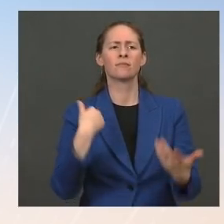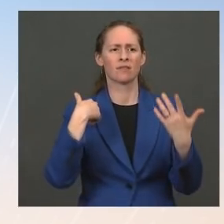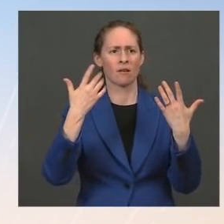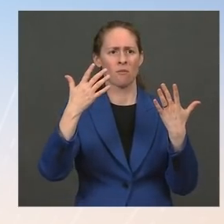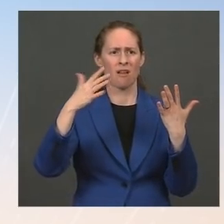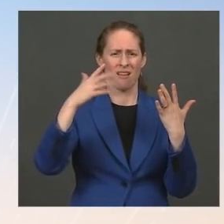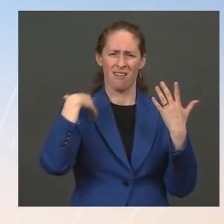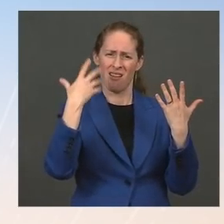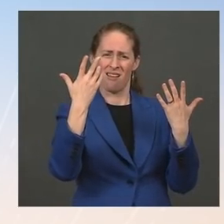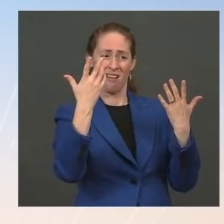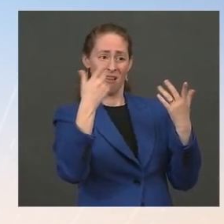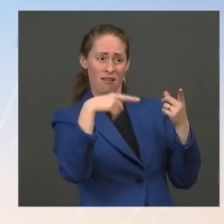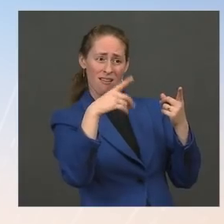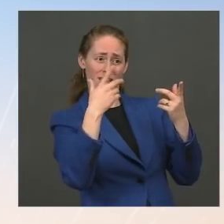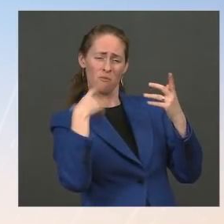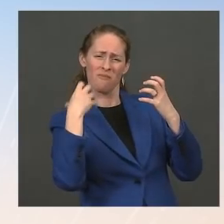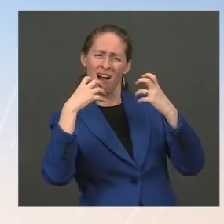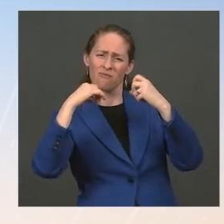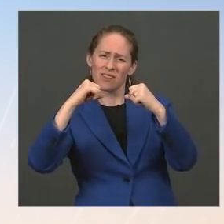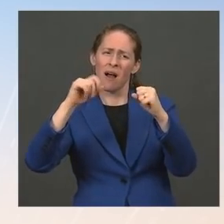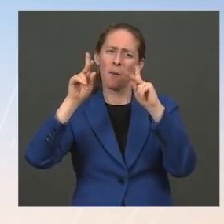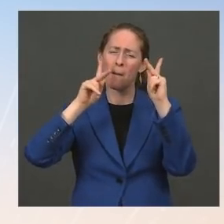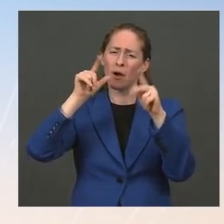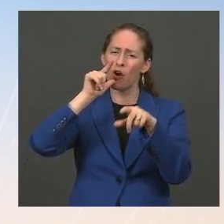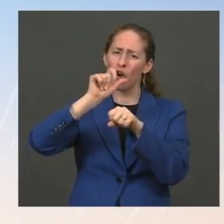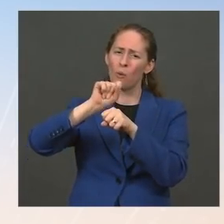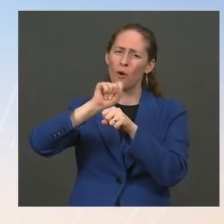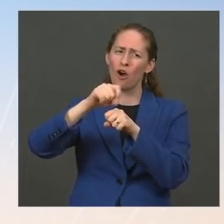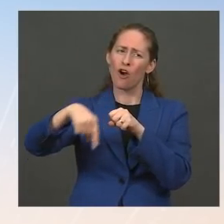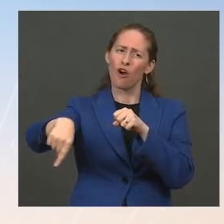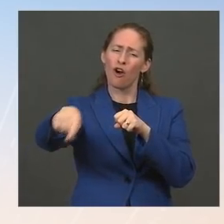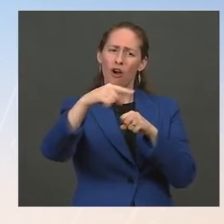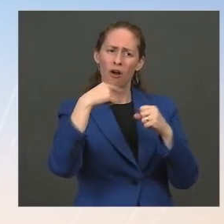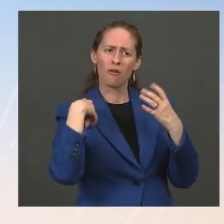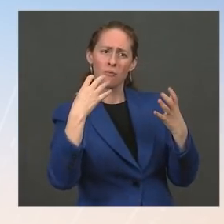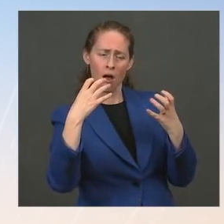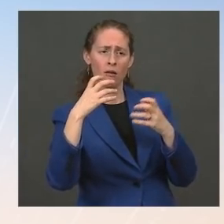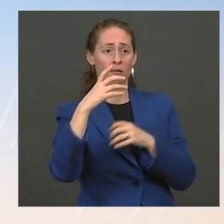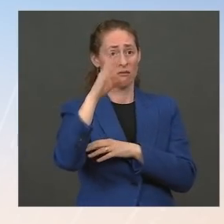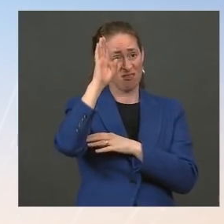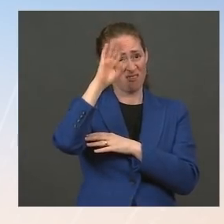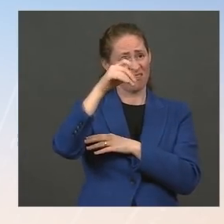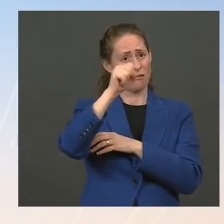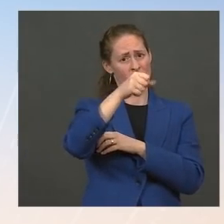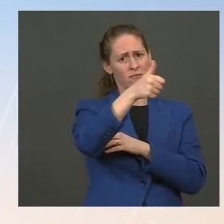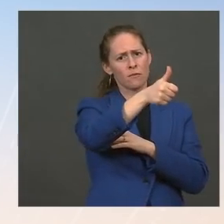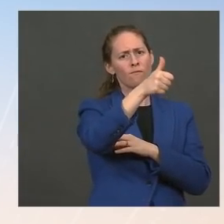and others can put in place requirements in order to protect their workforce. That's something that a number of companies,